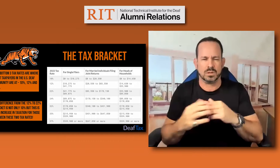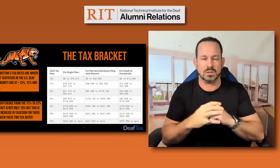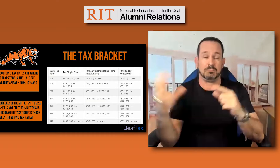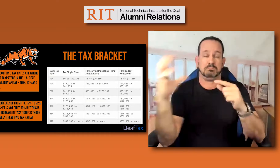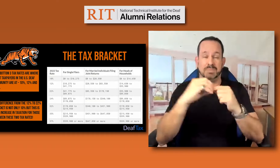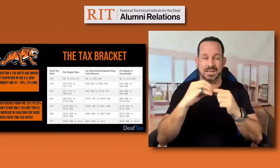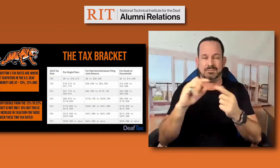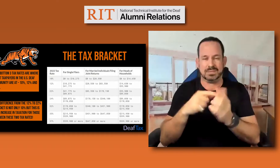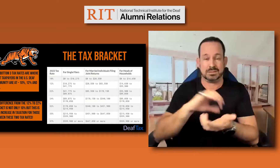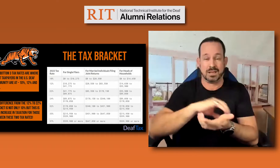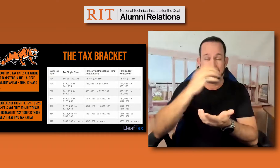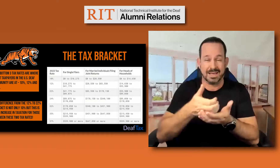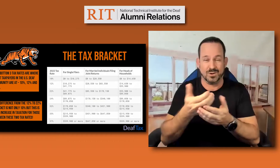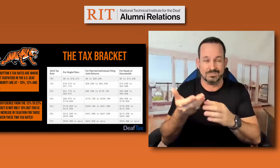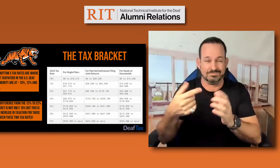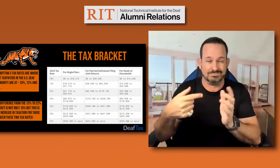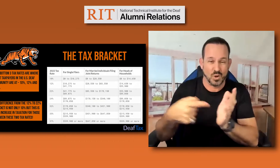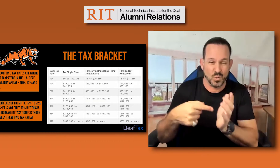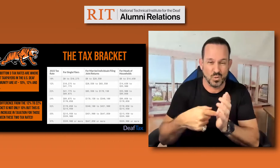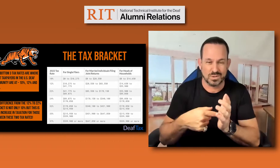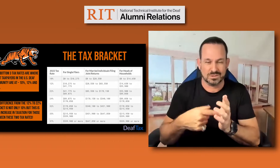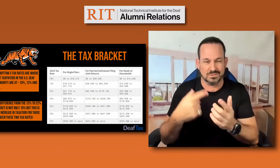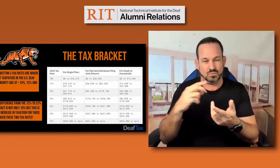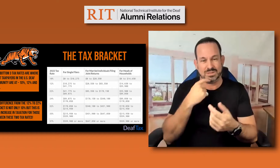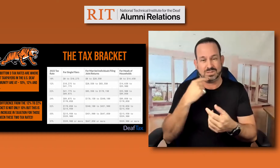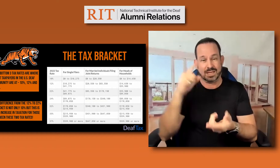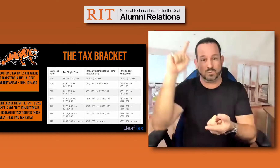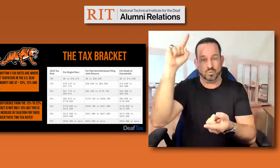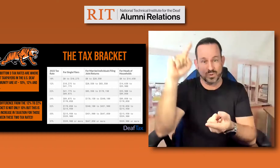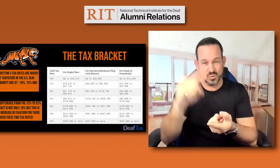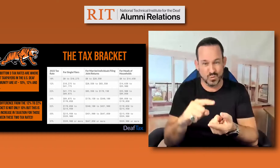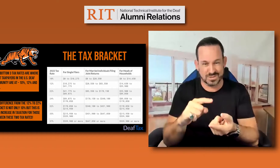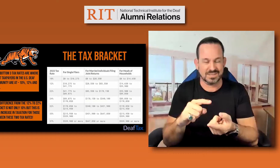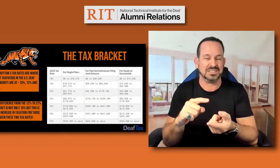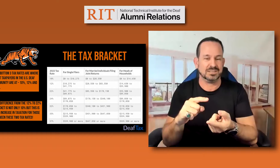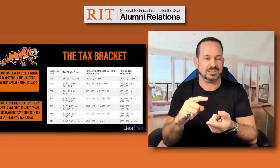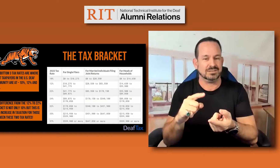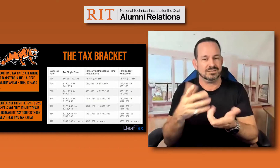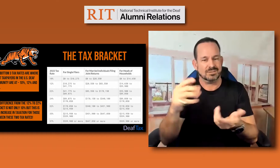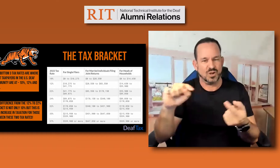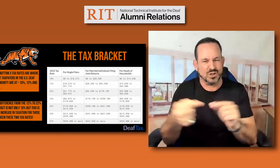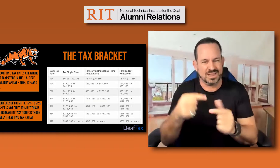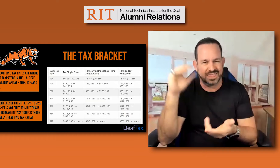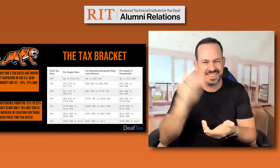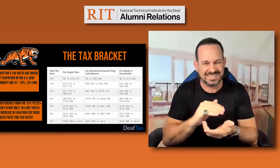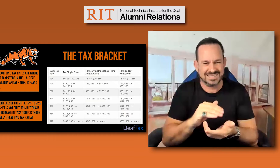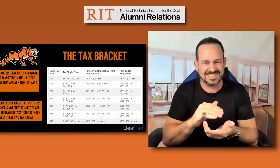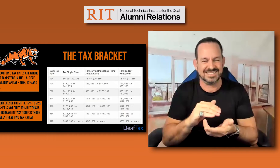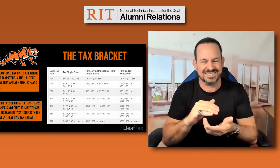the bite that your taxes can take out of your income, how to reduce how much tax you actually owe